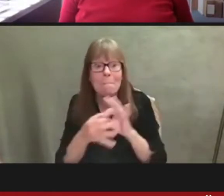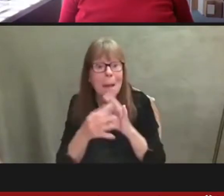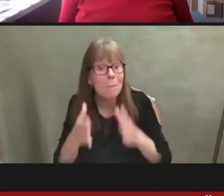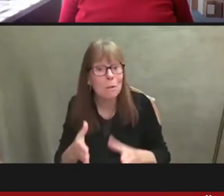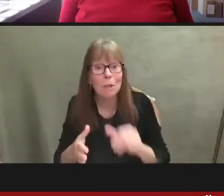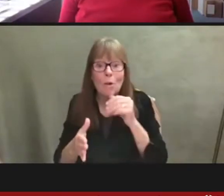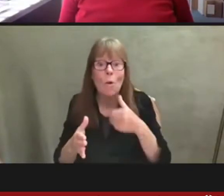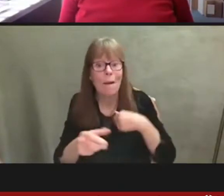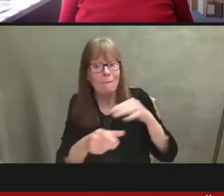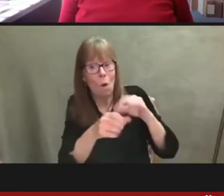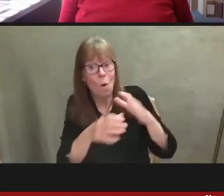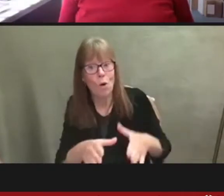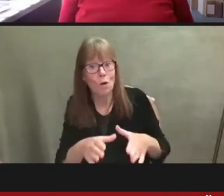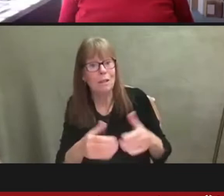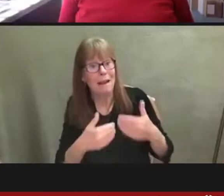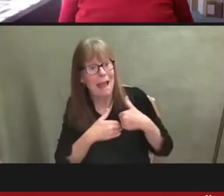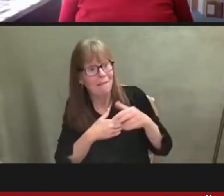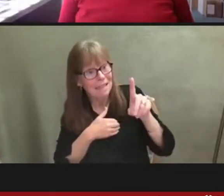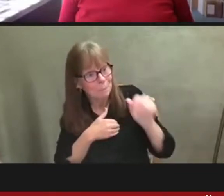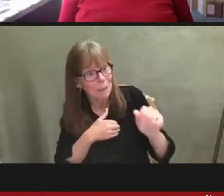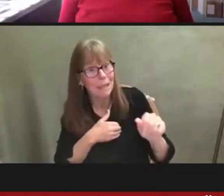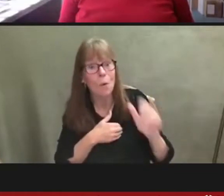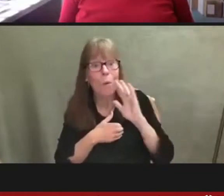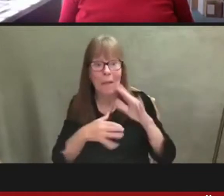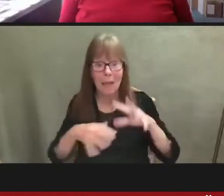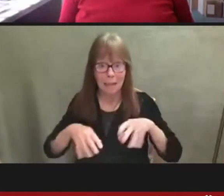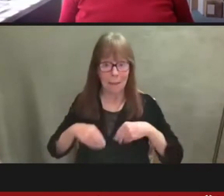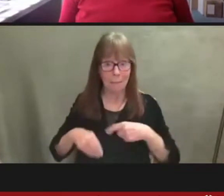are they going to be as receptive as they otherwise will, right?